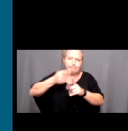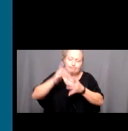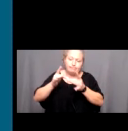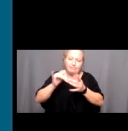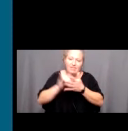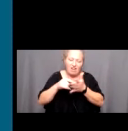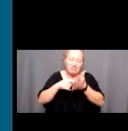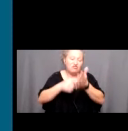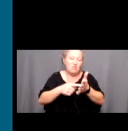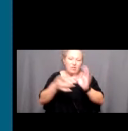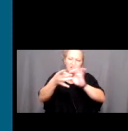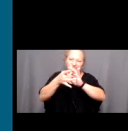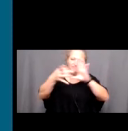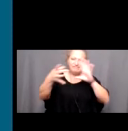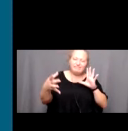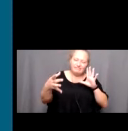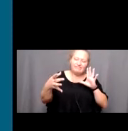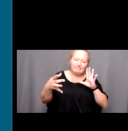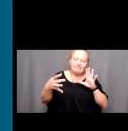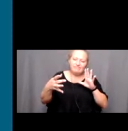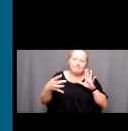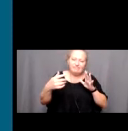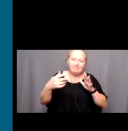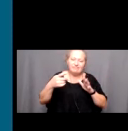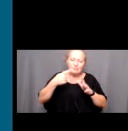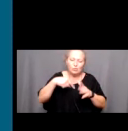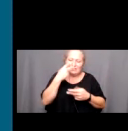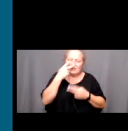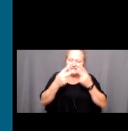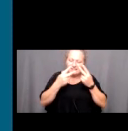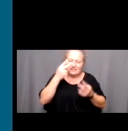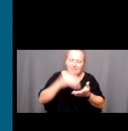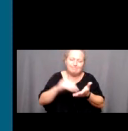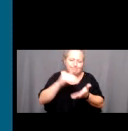unfortunately, that we see from time time and I can turn over to Nat, as well.